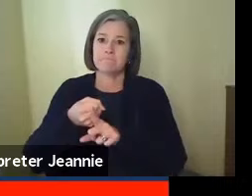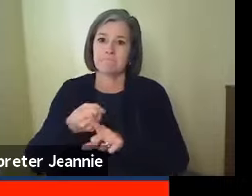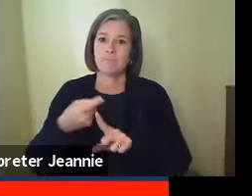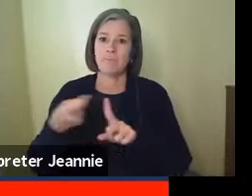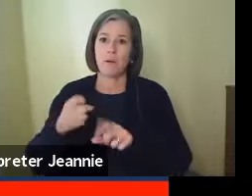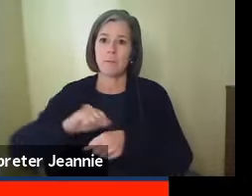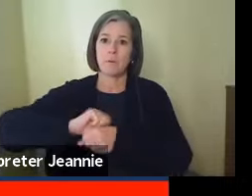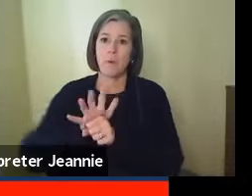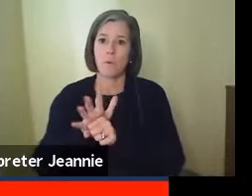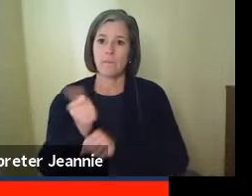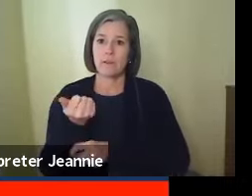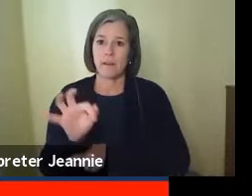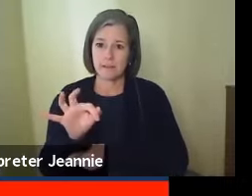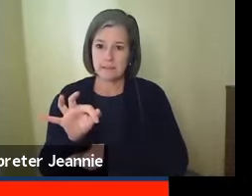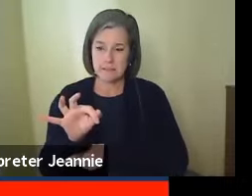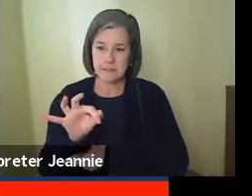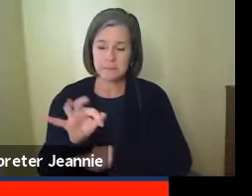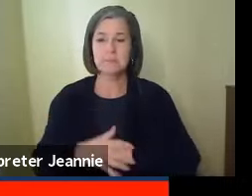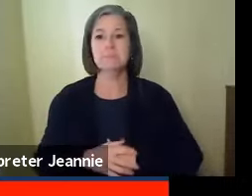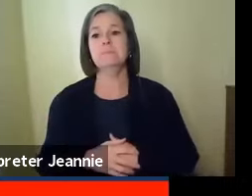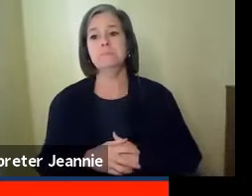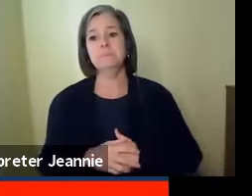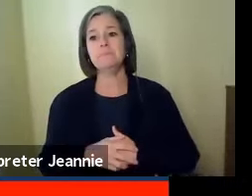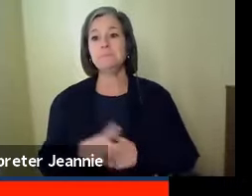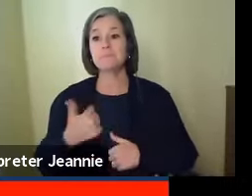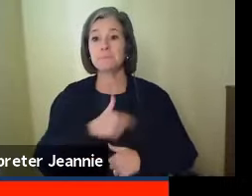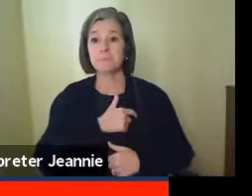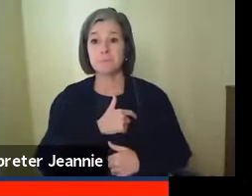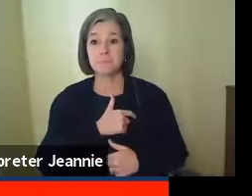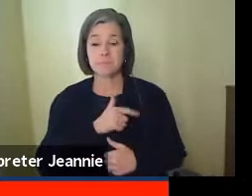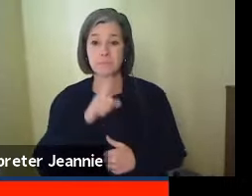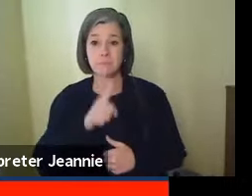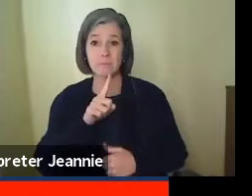epidemic, pandemic. So we are really committed to trying